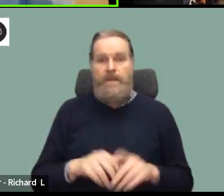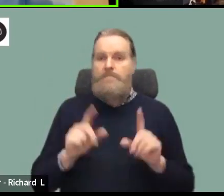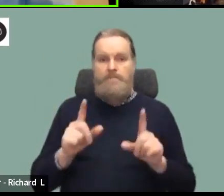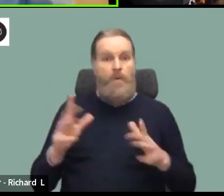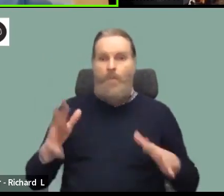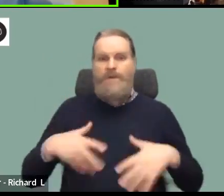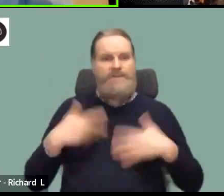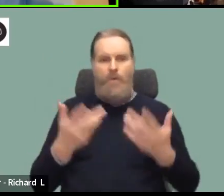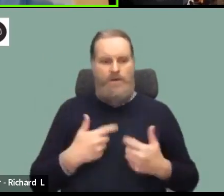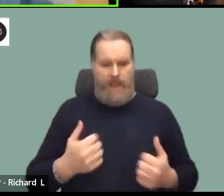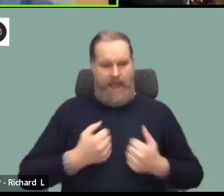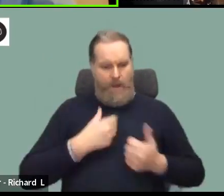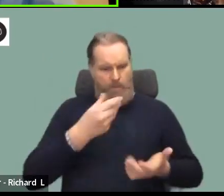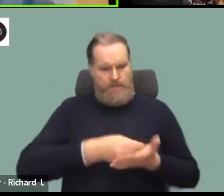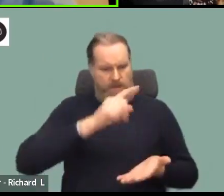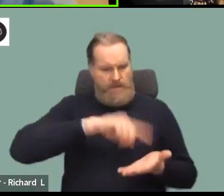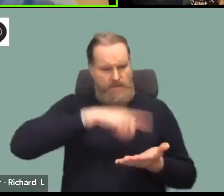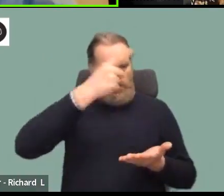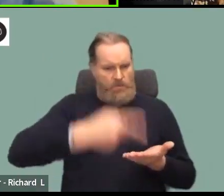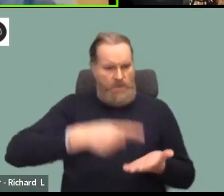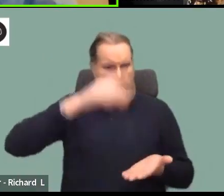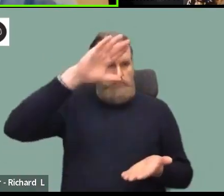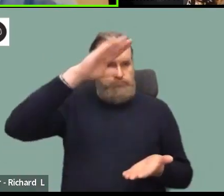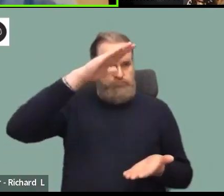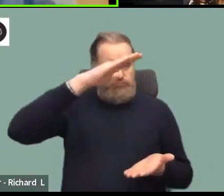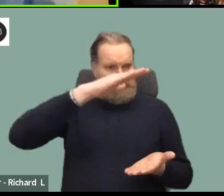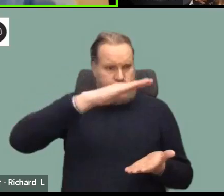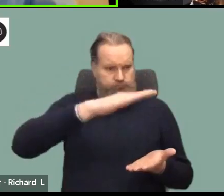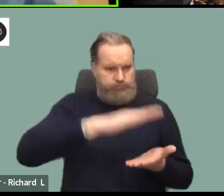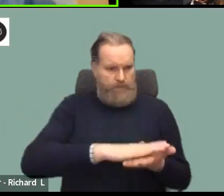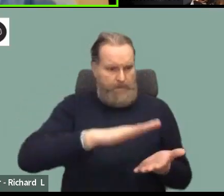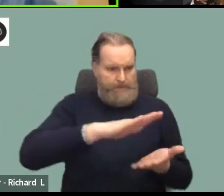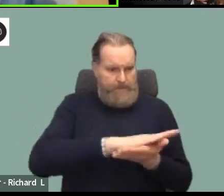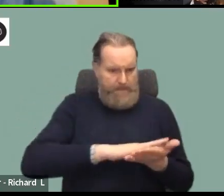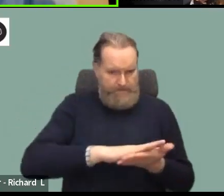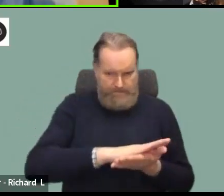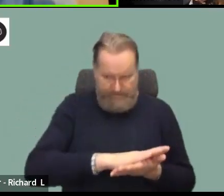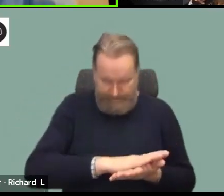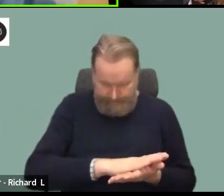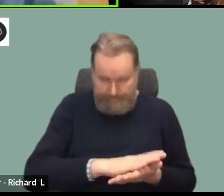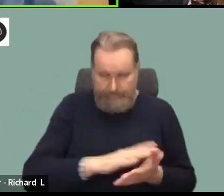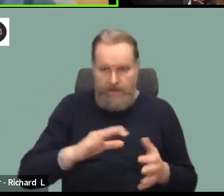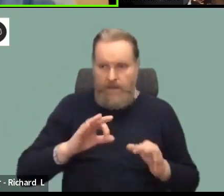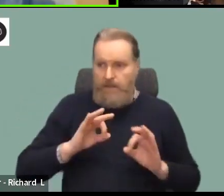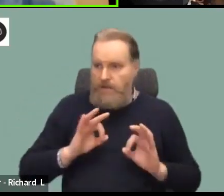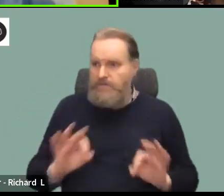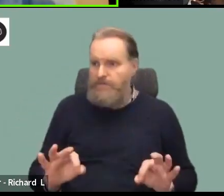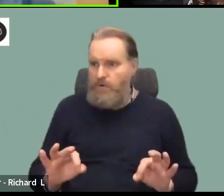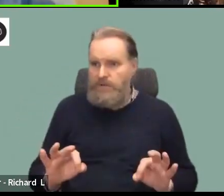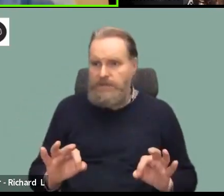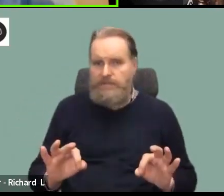want to take. e. We do not have the financial wherewithal to raise it wherewithal to raise it. So raising a levy. vy in plenty of time me